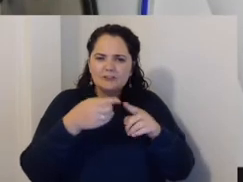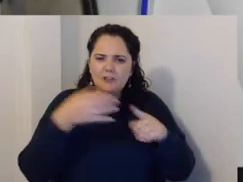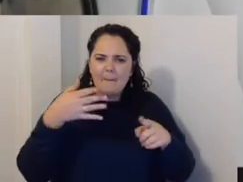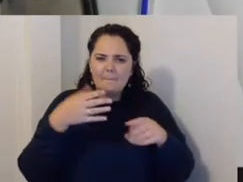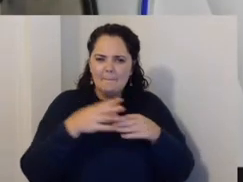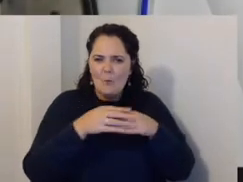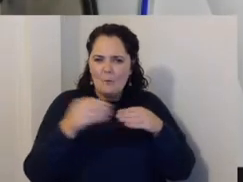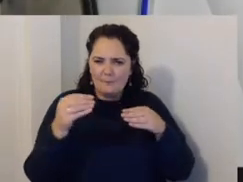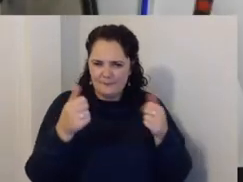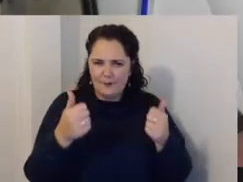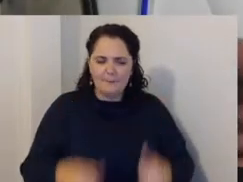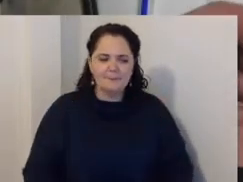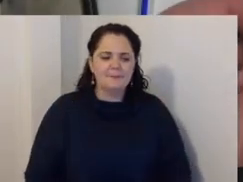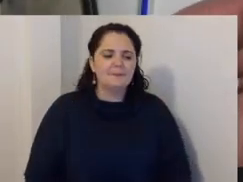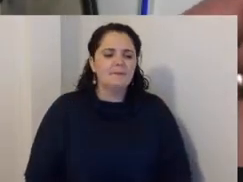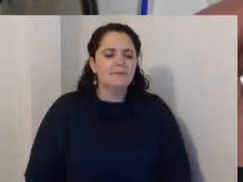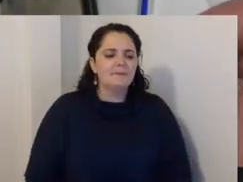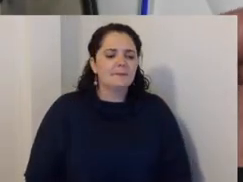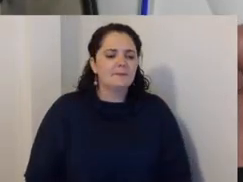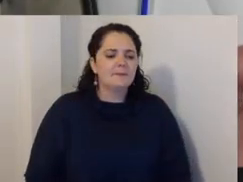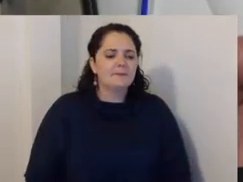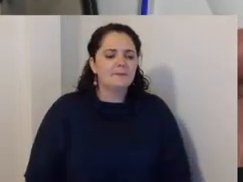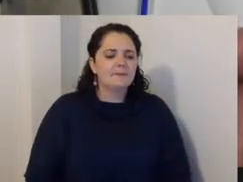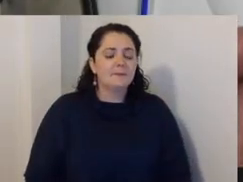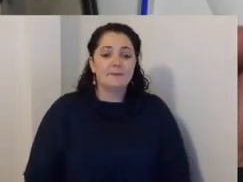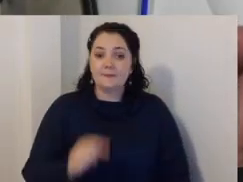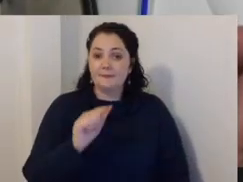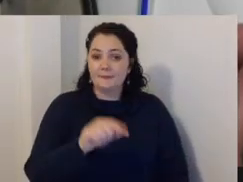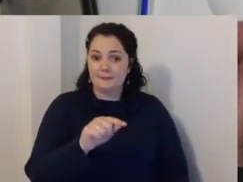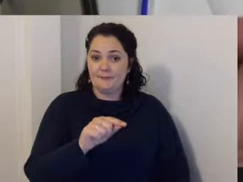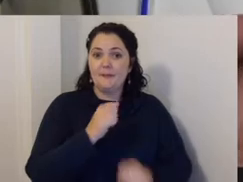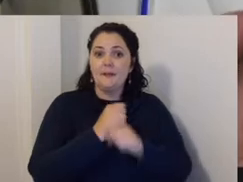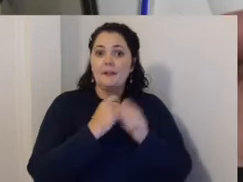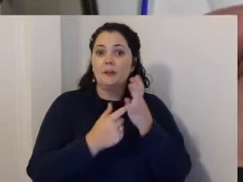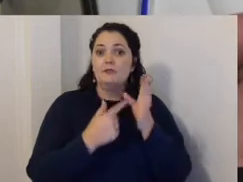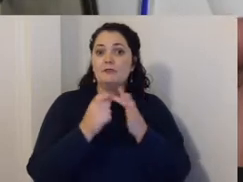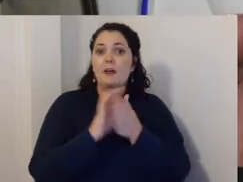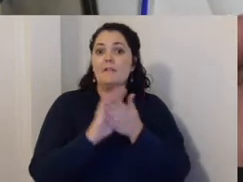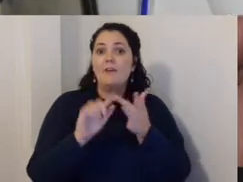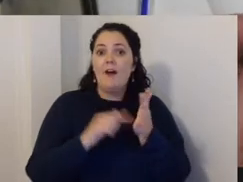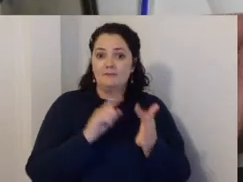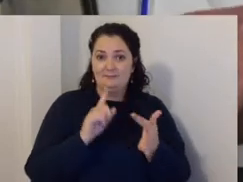the final thing that I have is another graphite pencil and this time it's an H graphite pencil